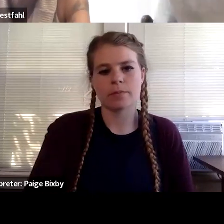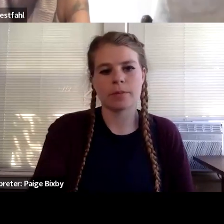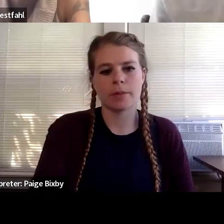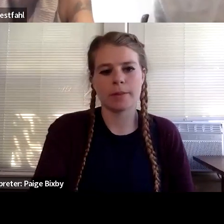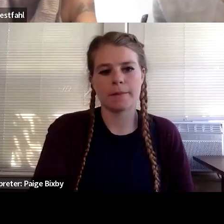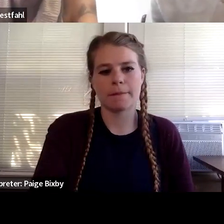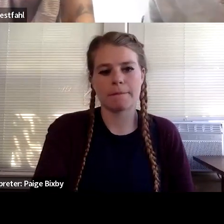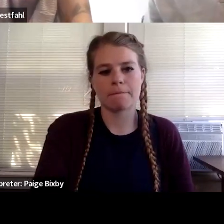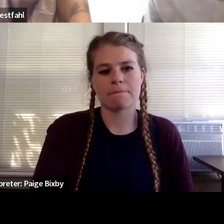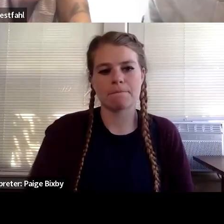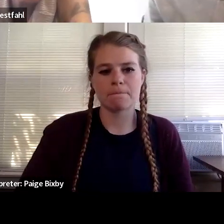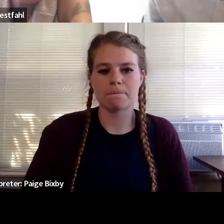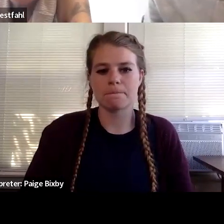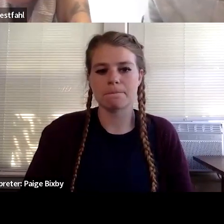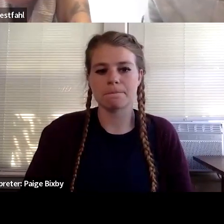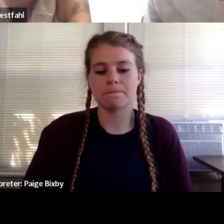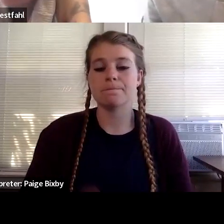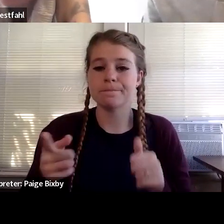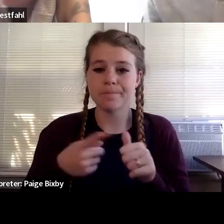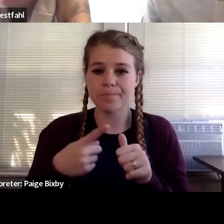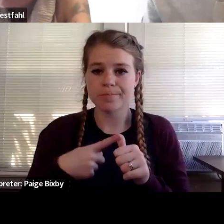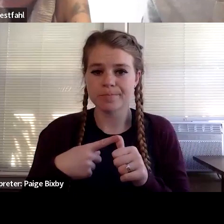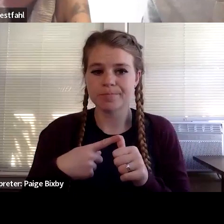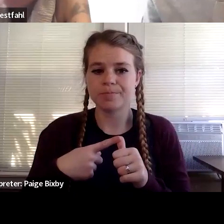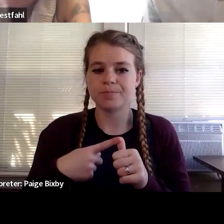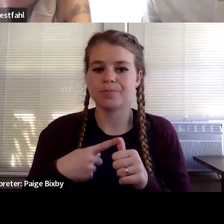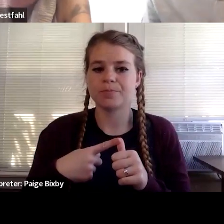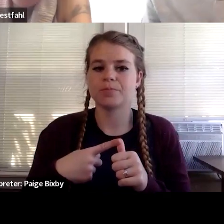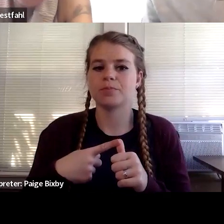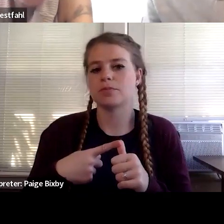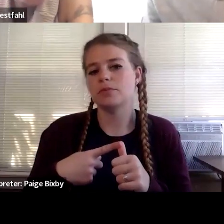Yeah, number one would be to put it all out on the table.